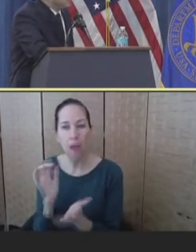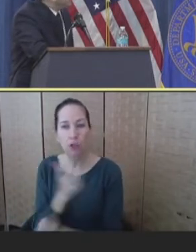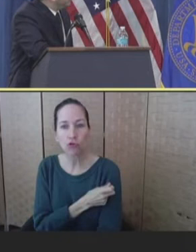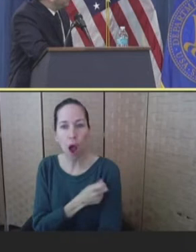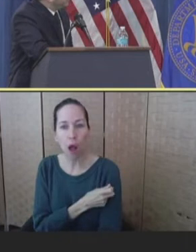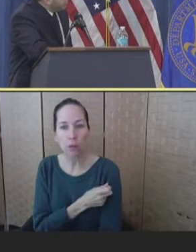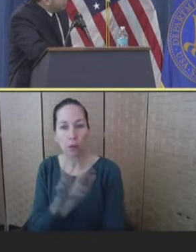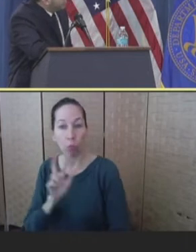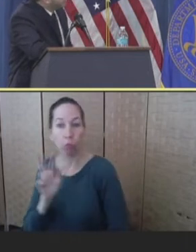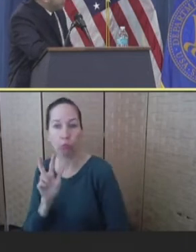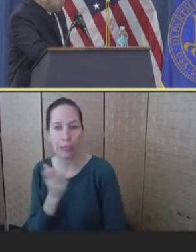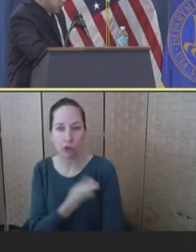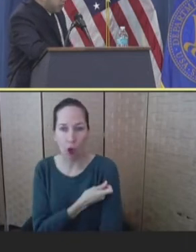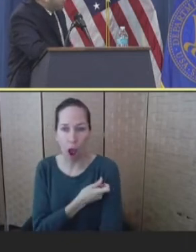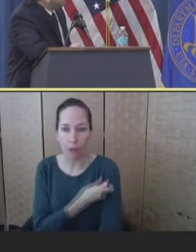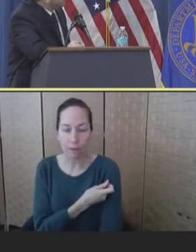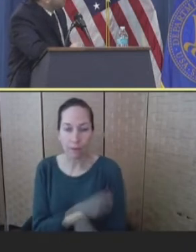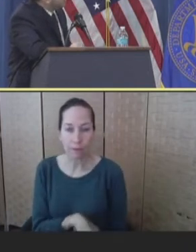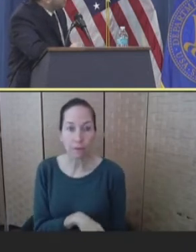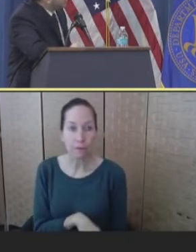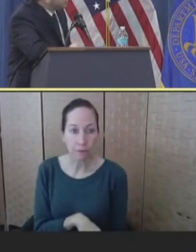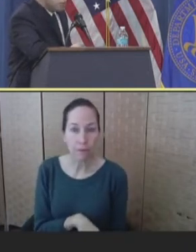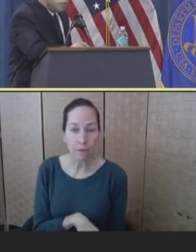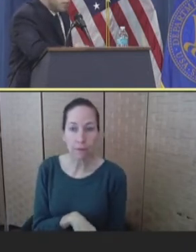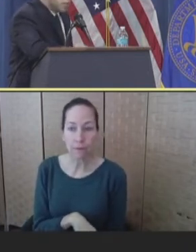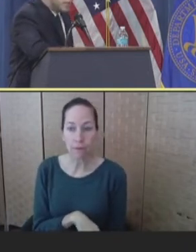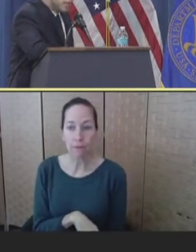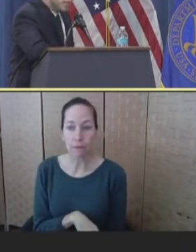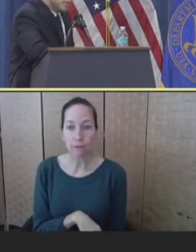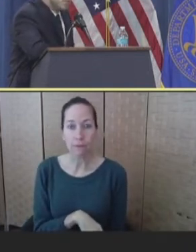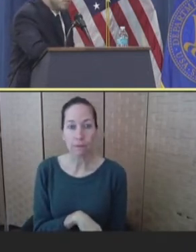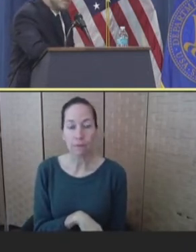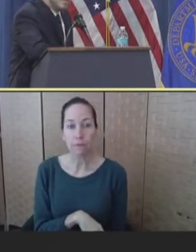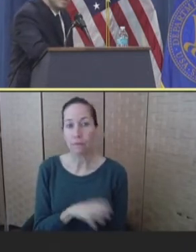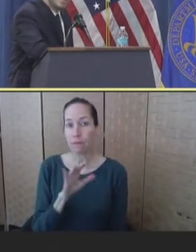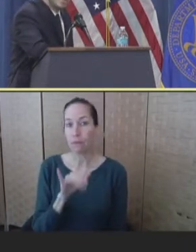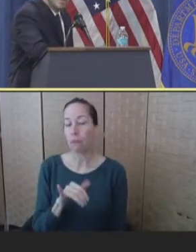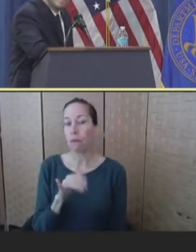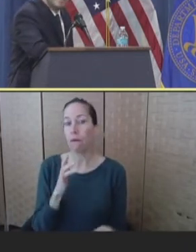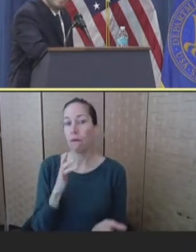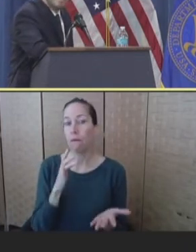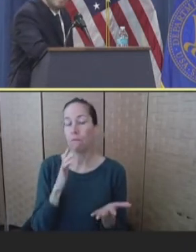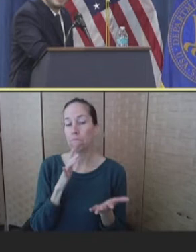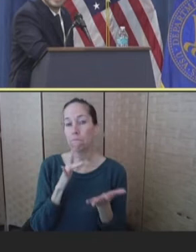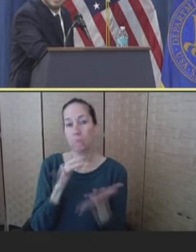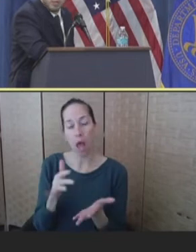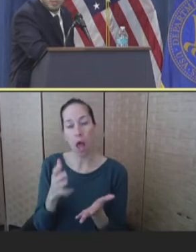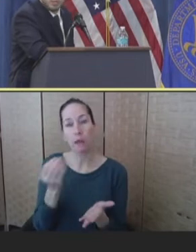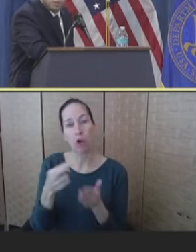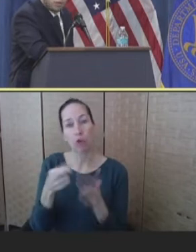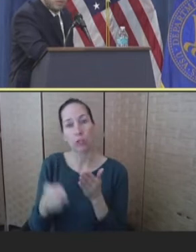So, those were the studies or those were the results of the recently published article.